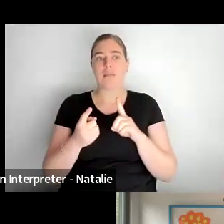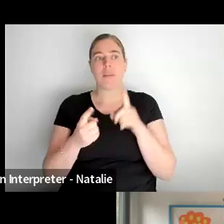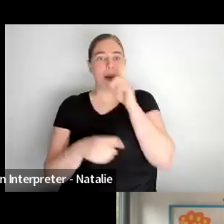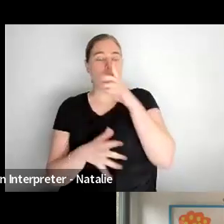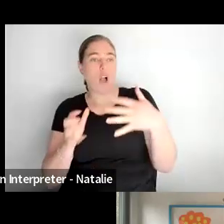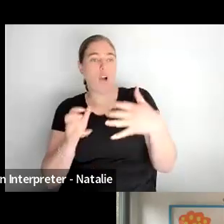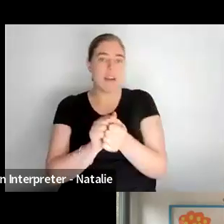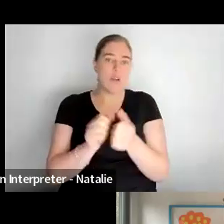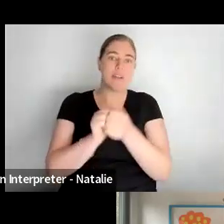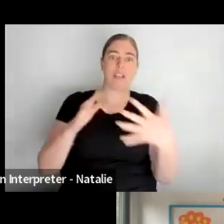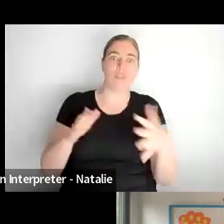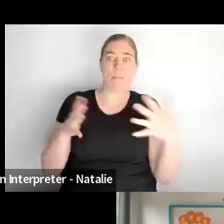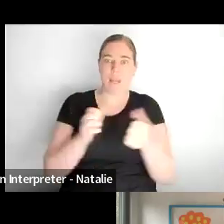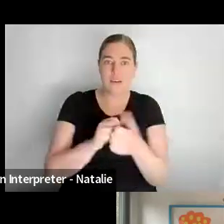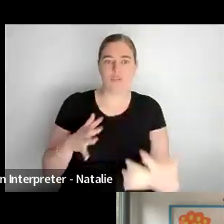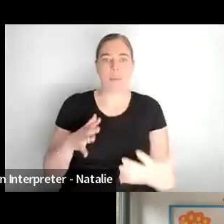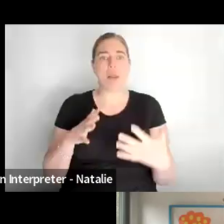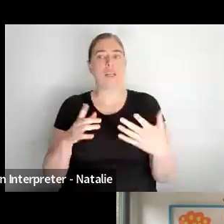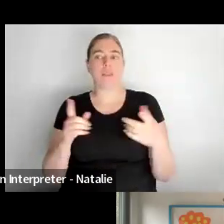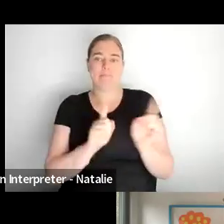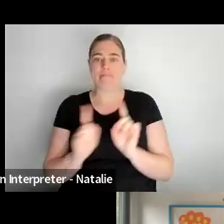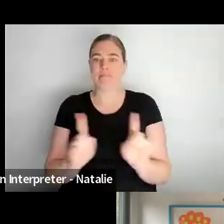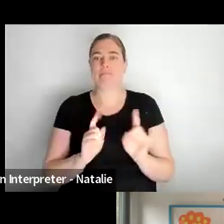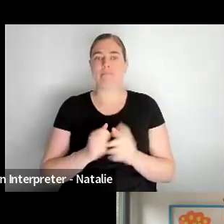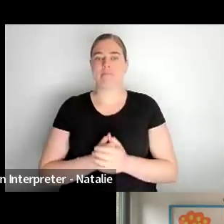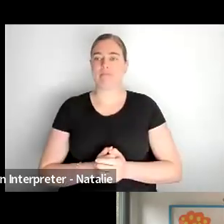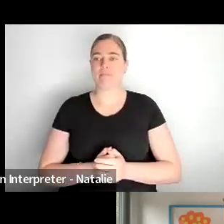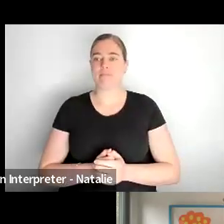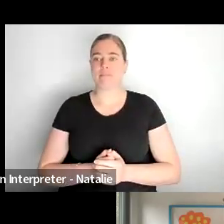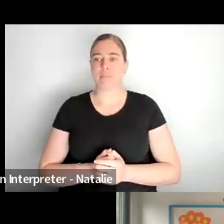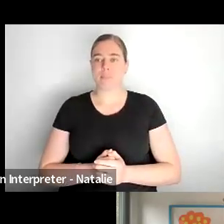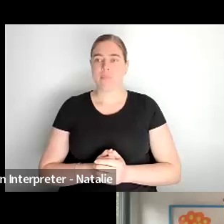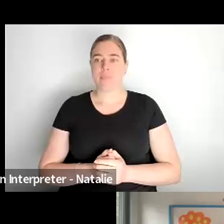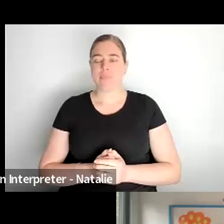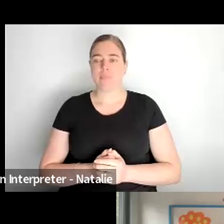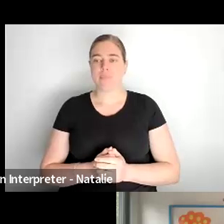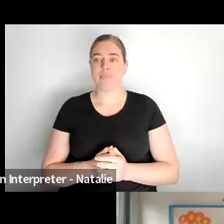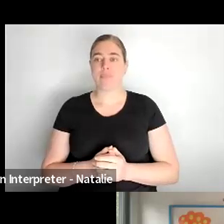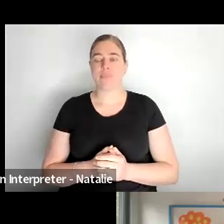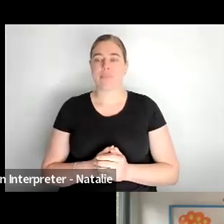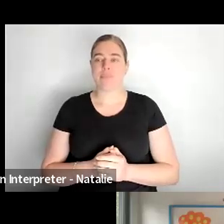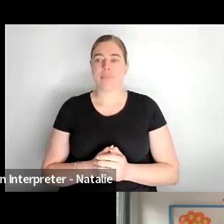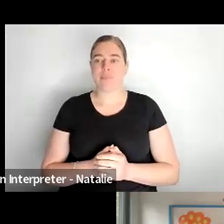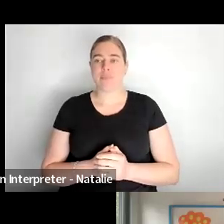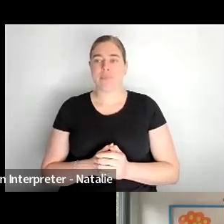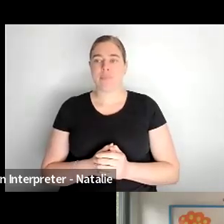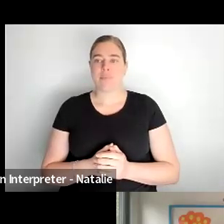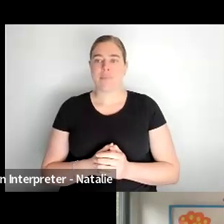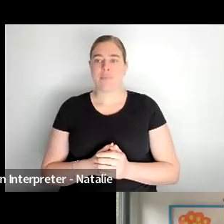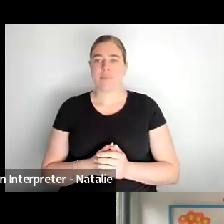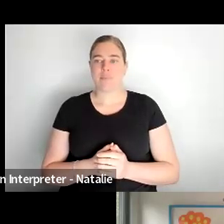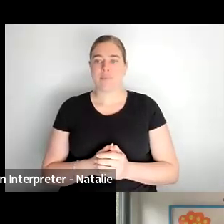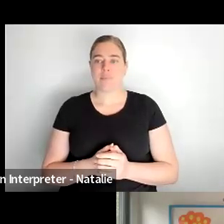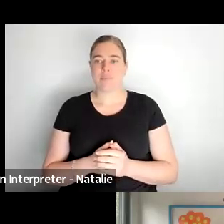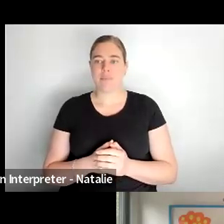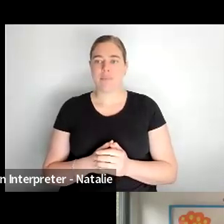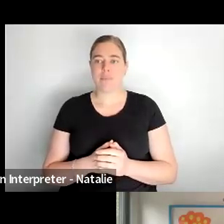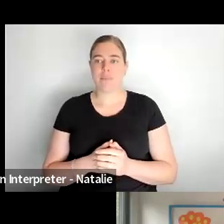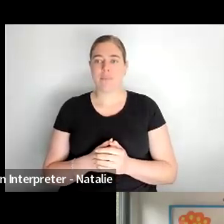big differences of opinion you have wrangled? >> Look, I think generally being in one of the